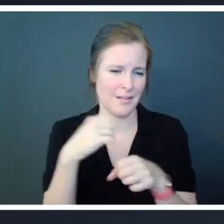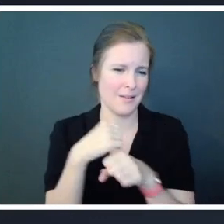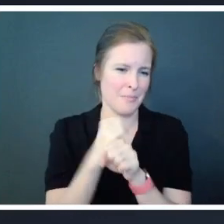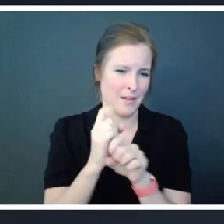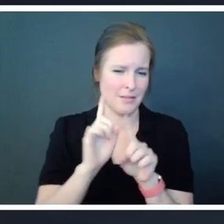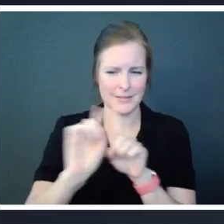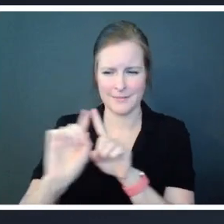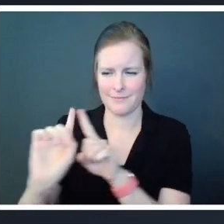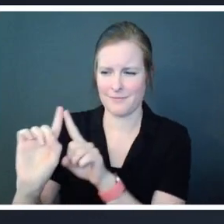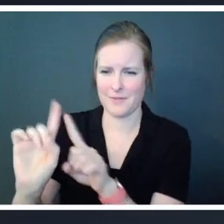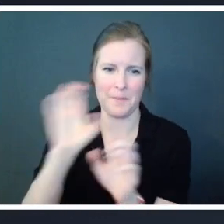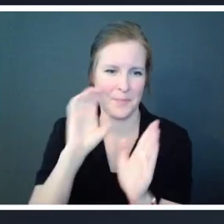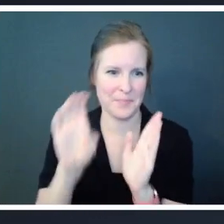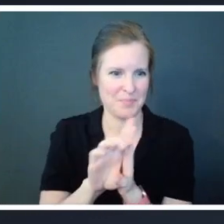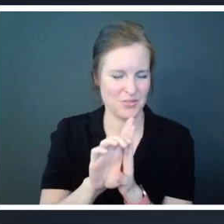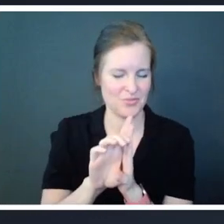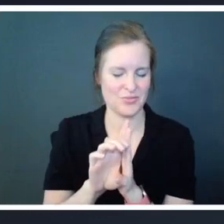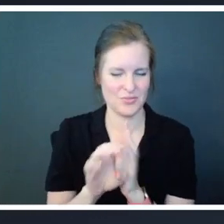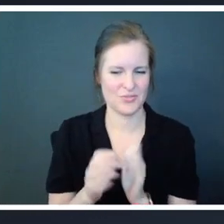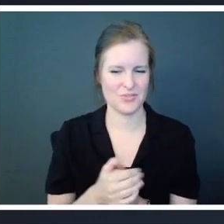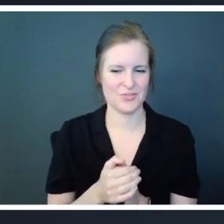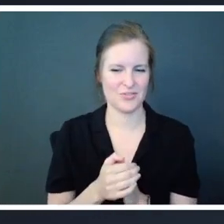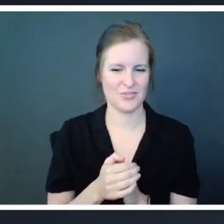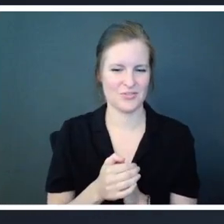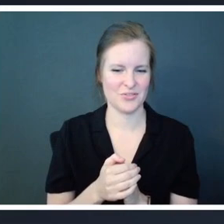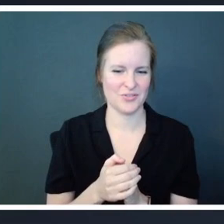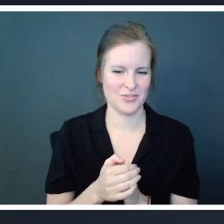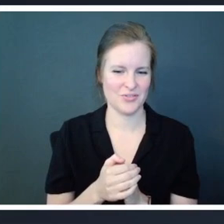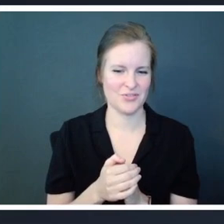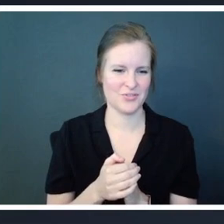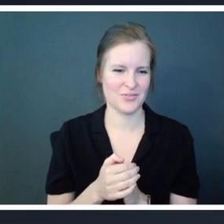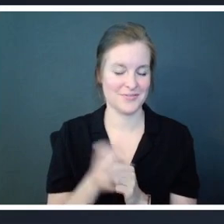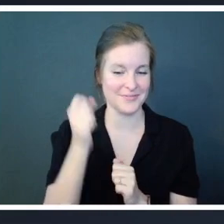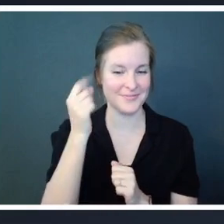our collection provides us with so many opportunities to explore content in